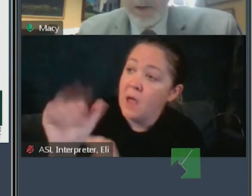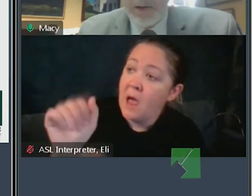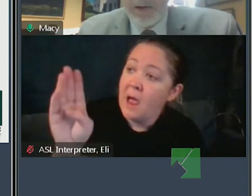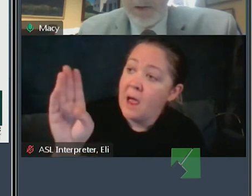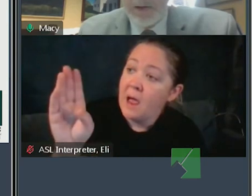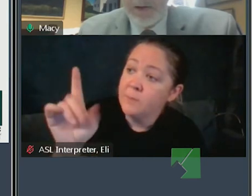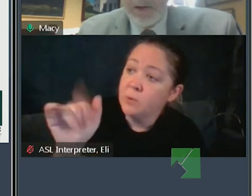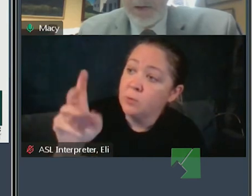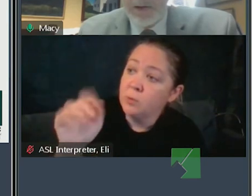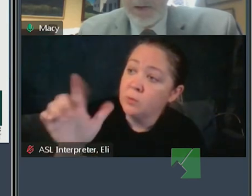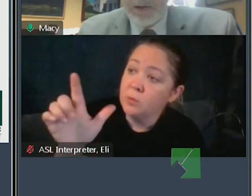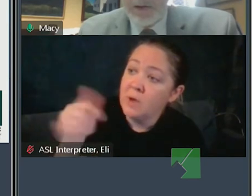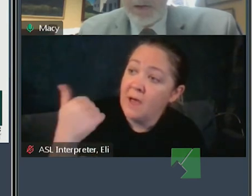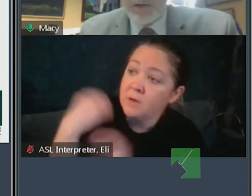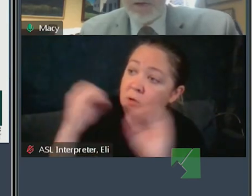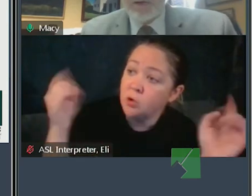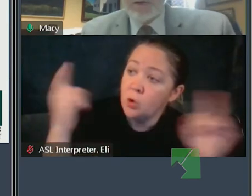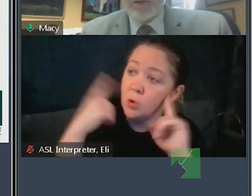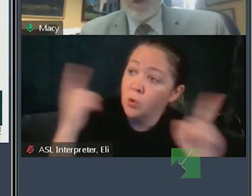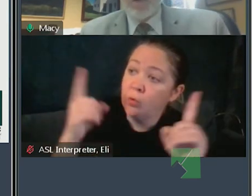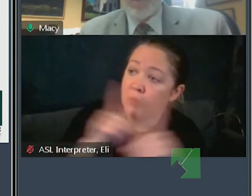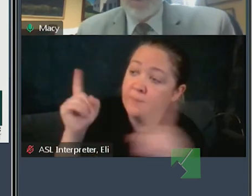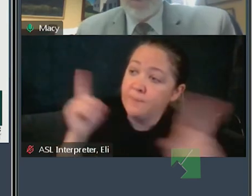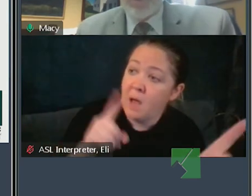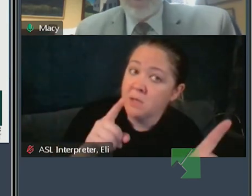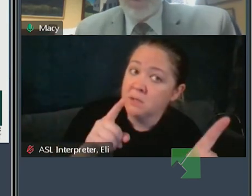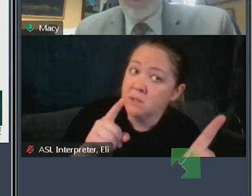October the 28th from Ms. Jackson of 20 October 28th of 2018.